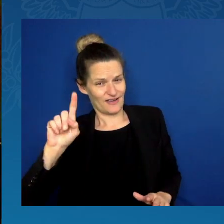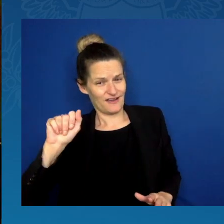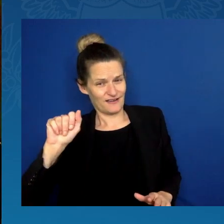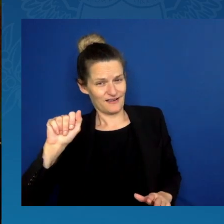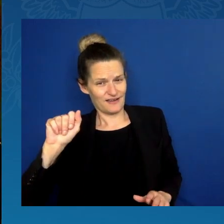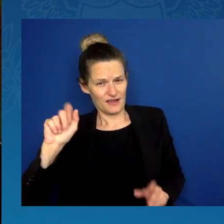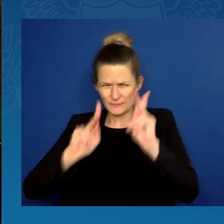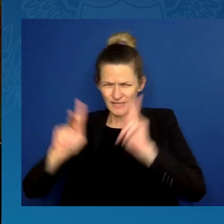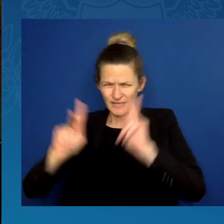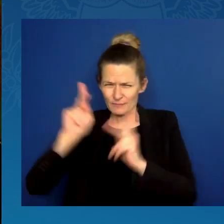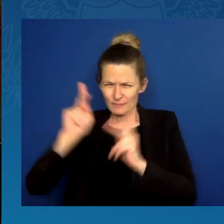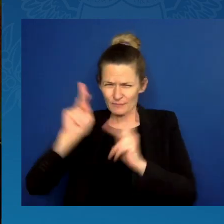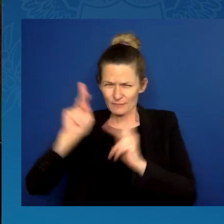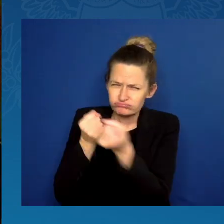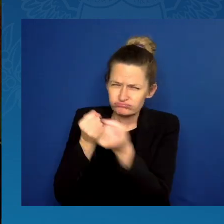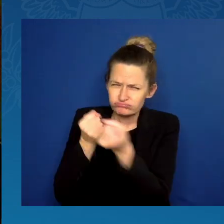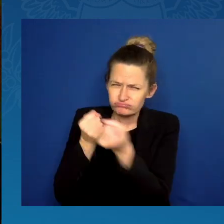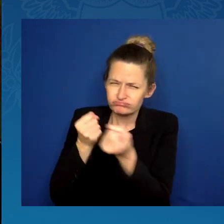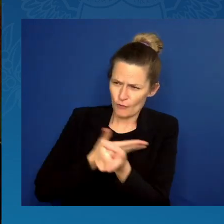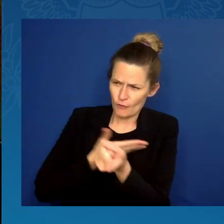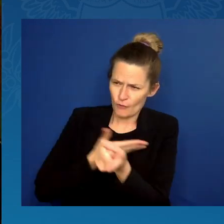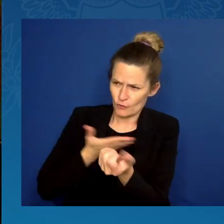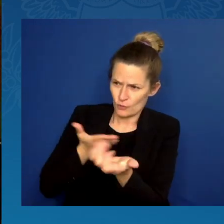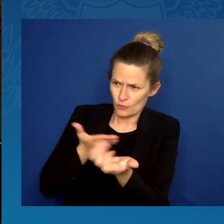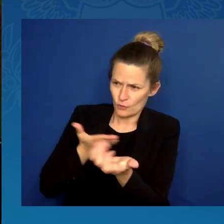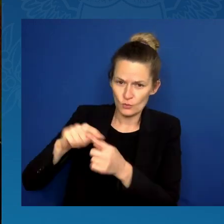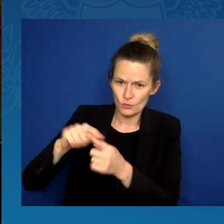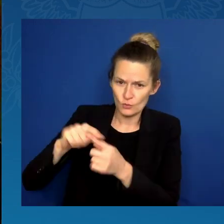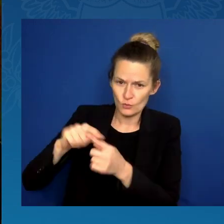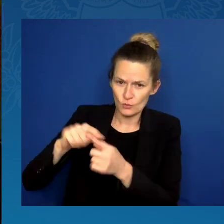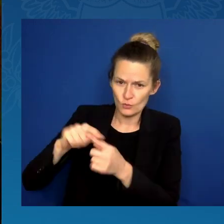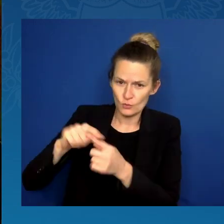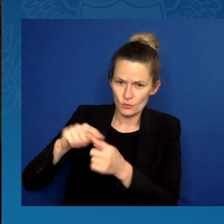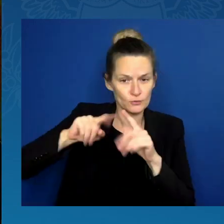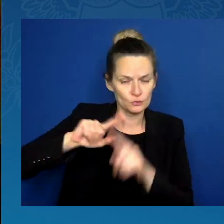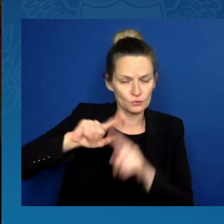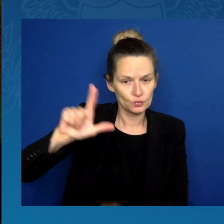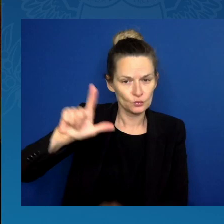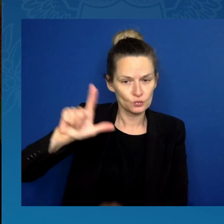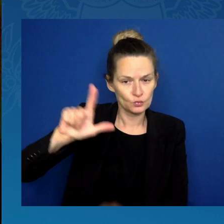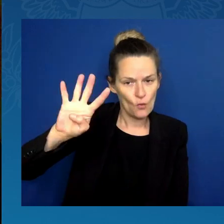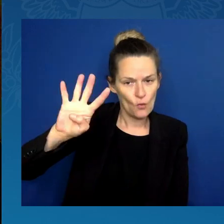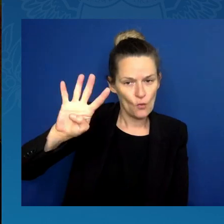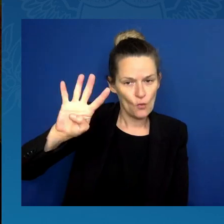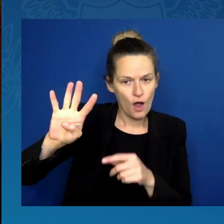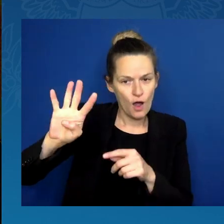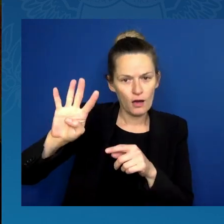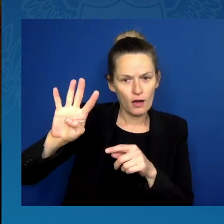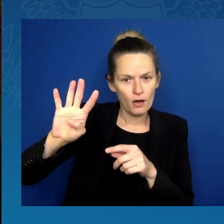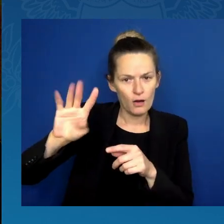until 24 weeks and beyond before I was even born. If the pregnant person's health was at risk, they were --